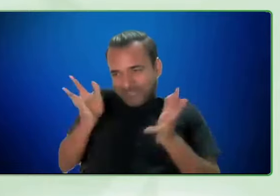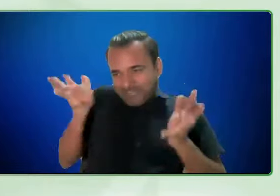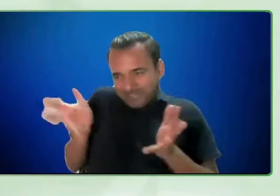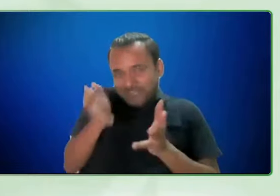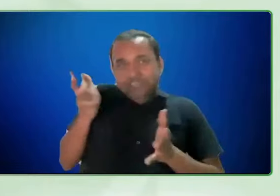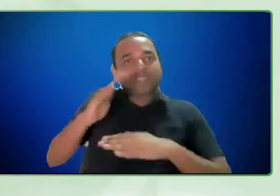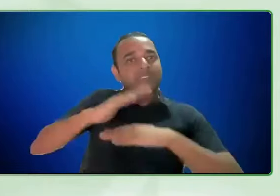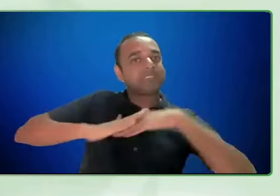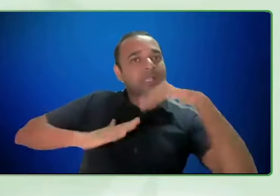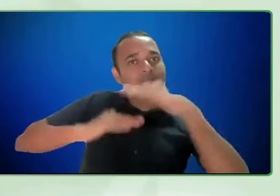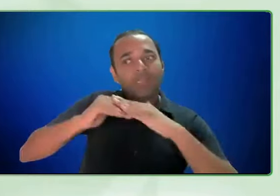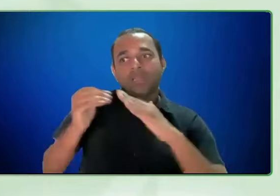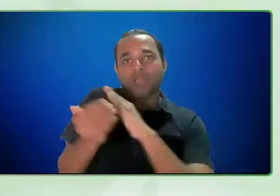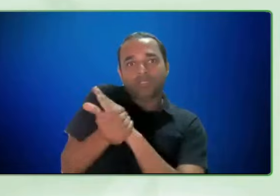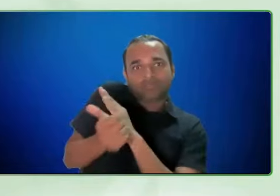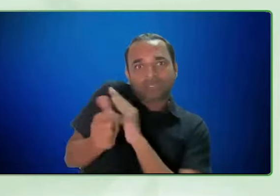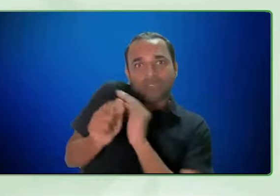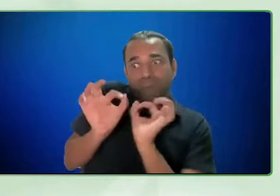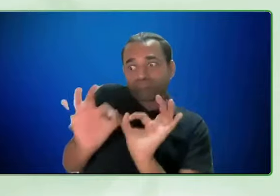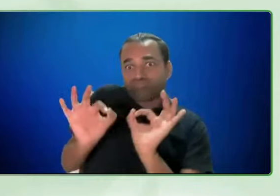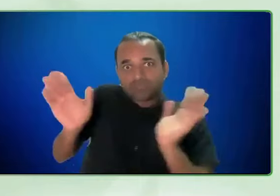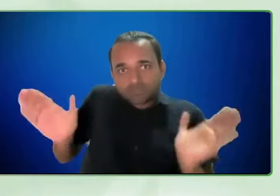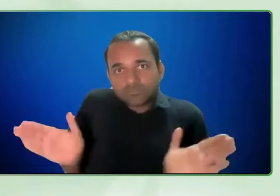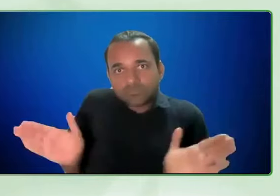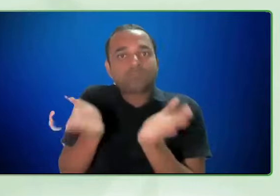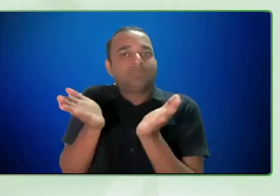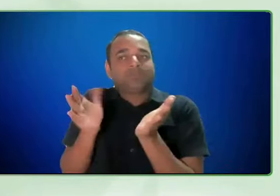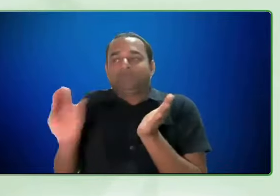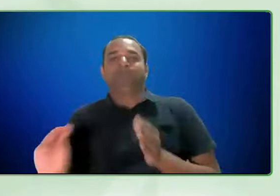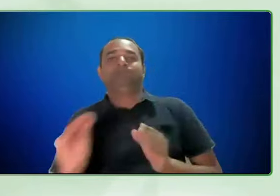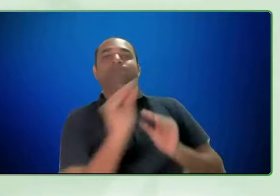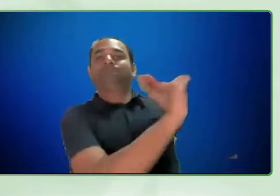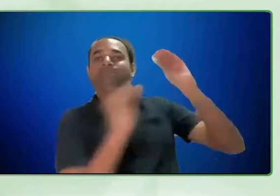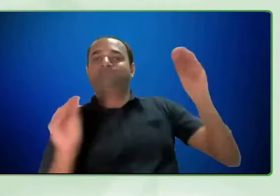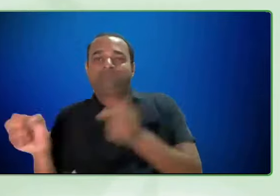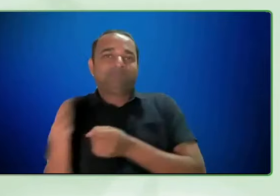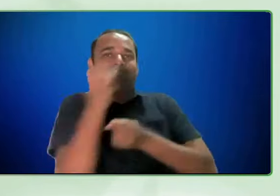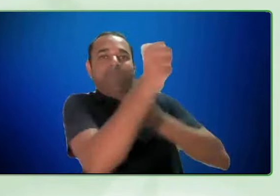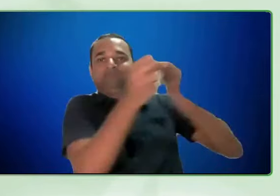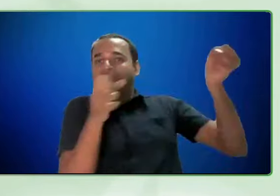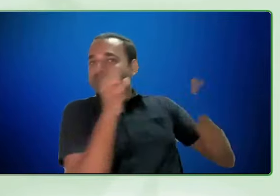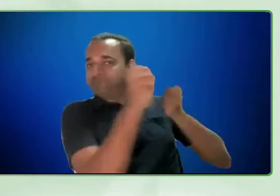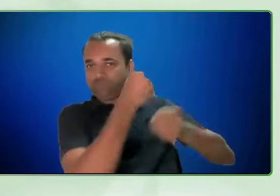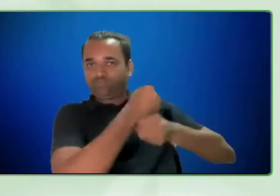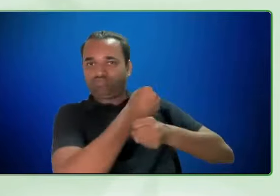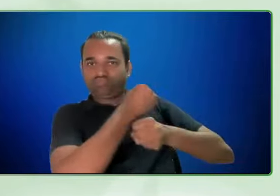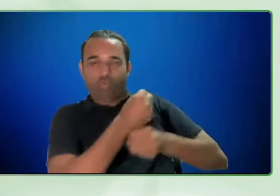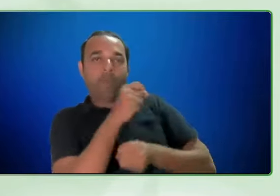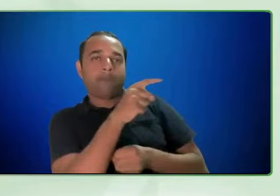accessible job platform exclusively for youthful disabilities, the first of its kind in Southeast